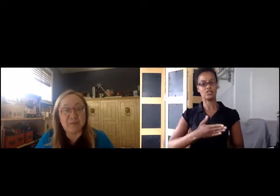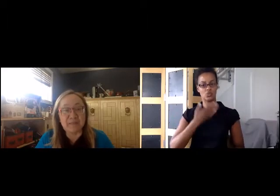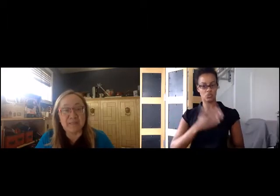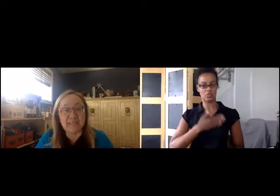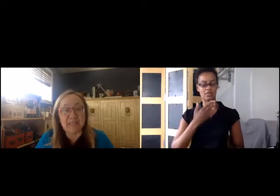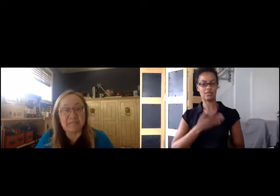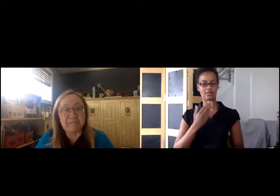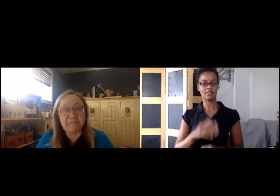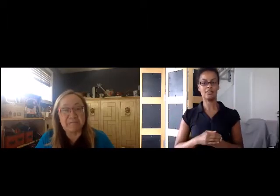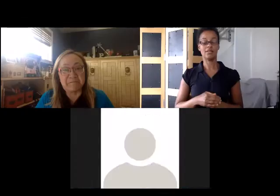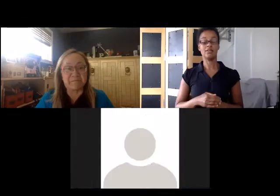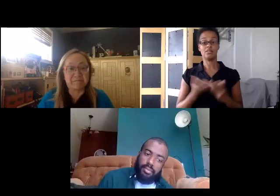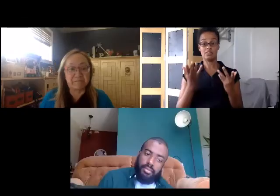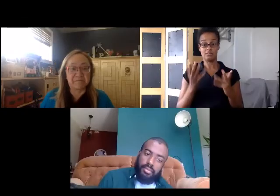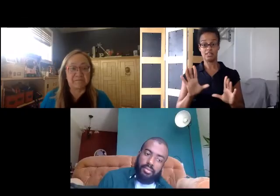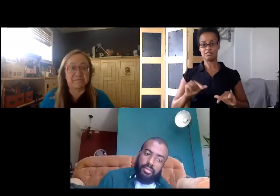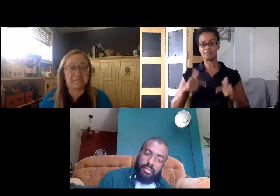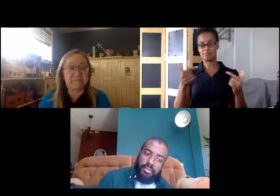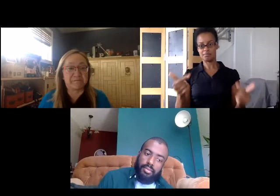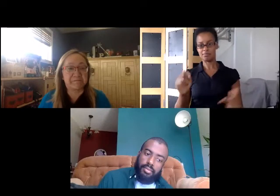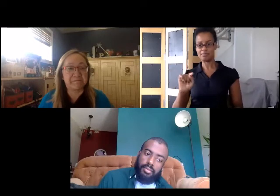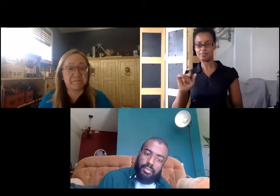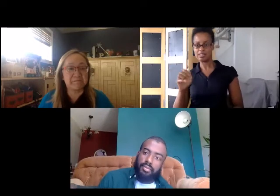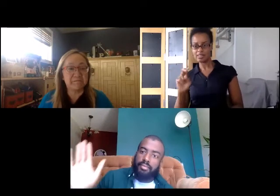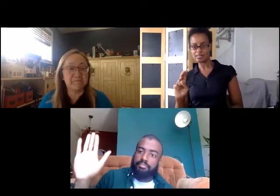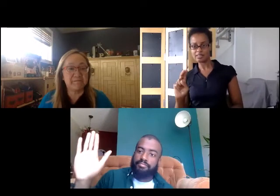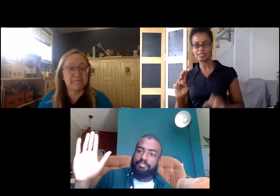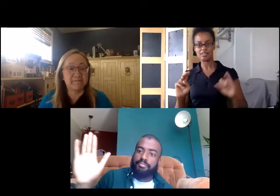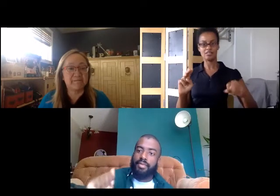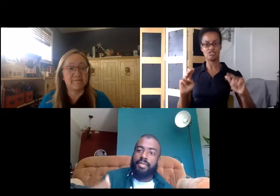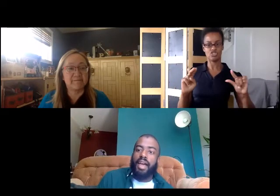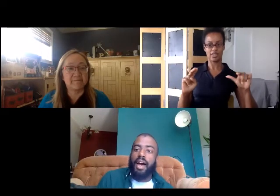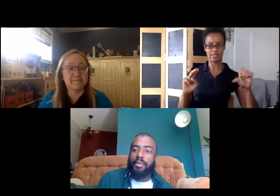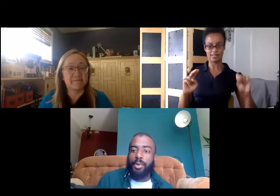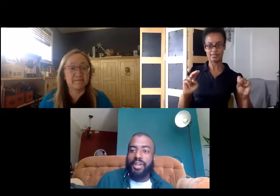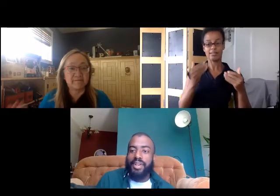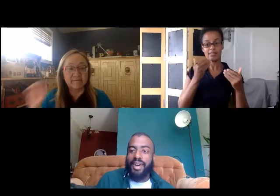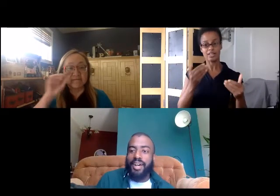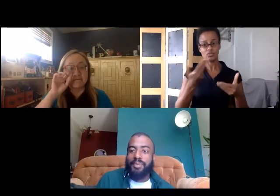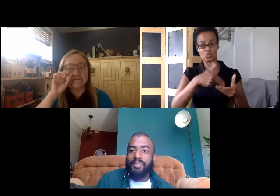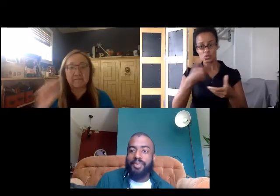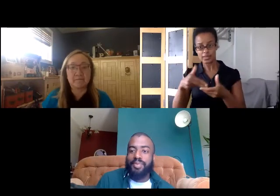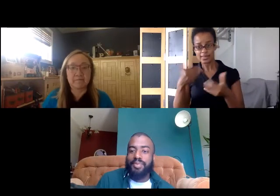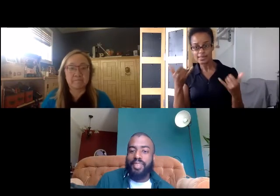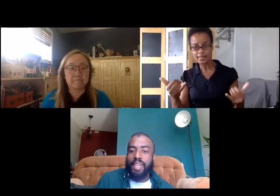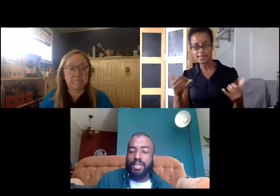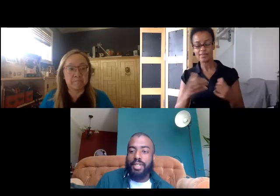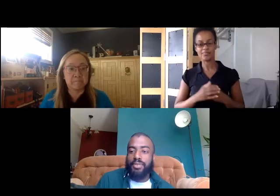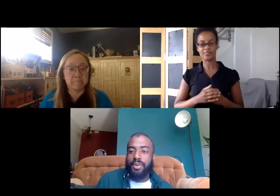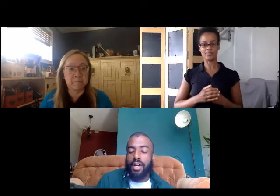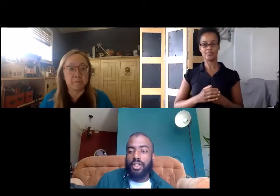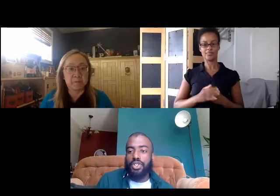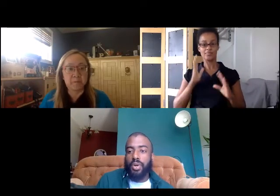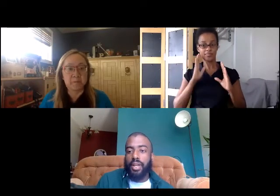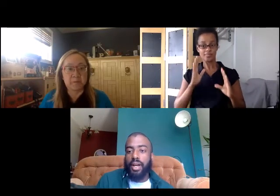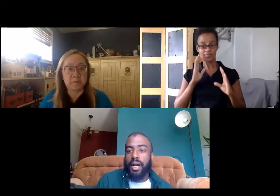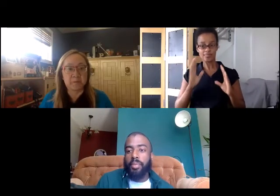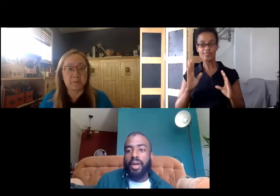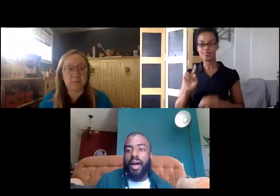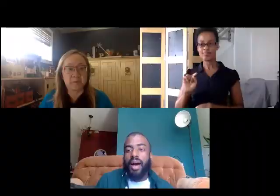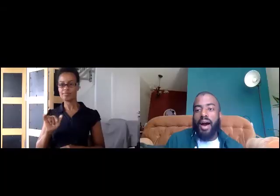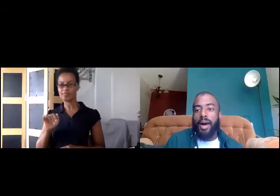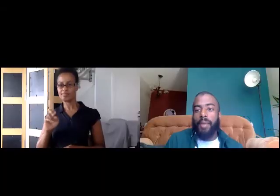us today, Hi everyone. Thanks so much for joining up.